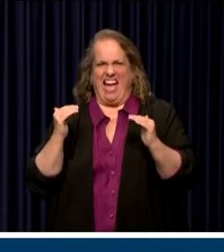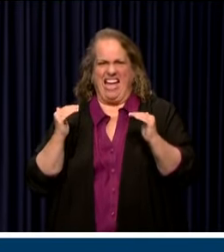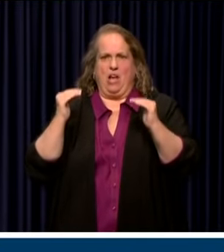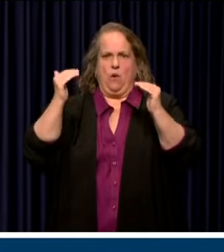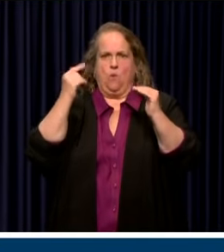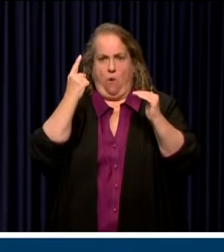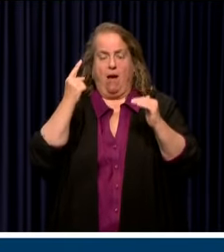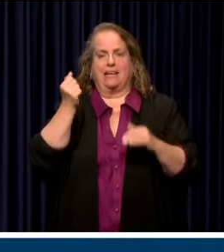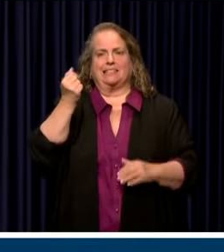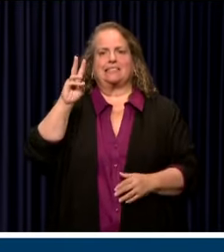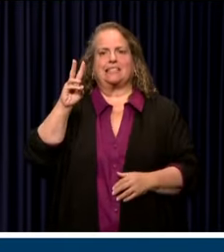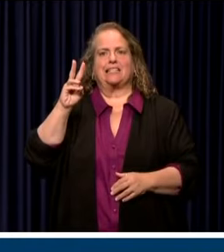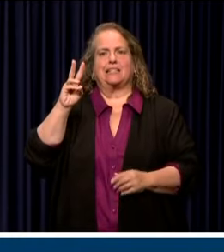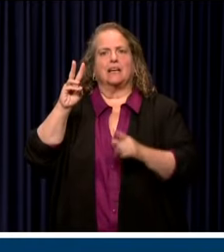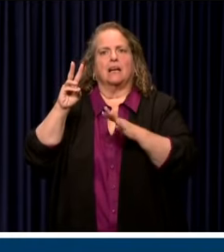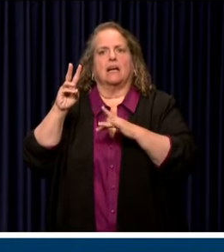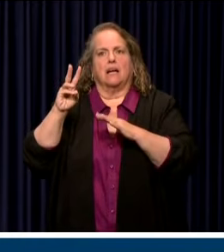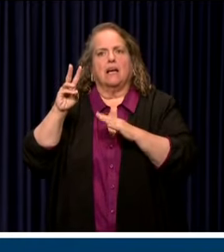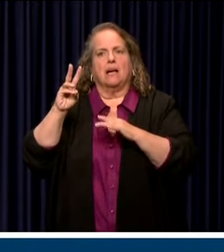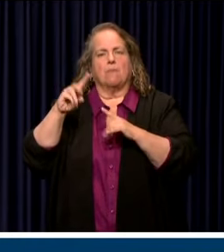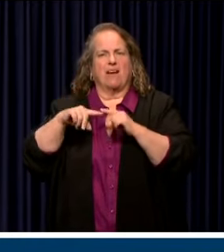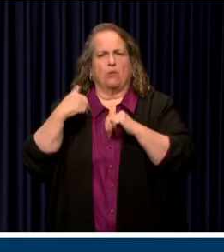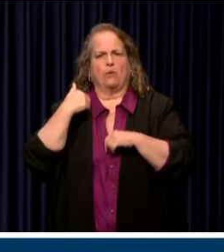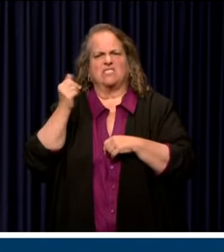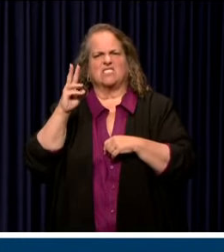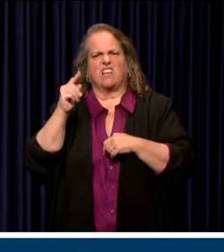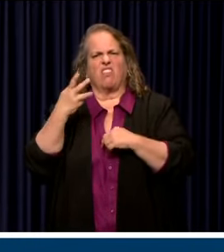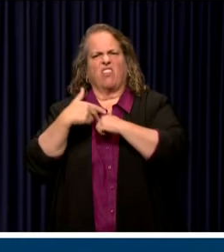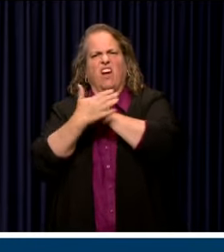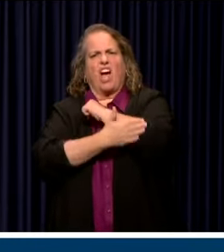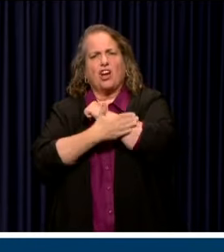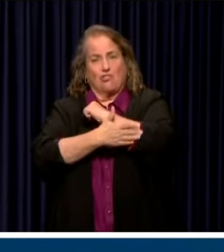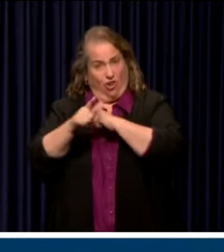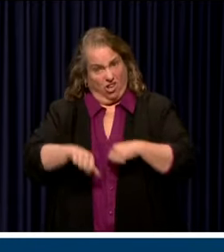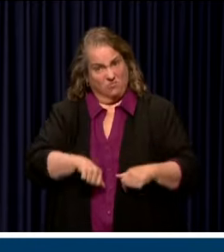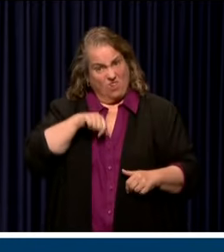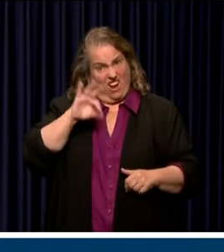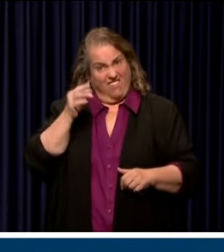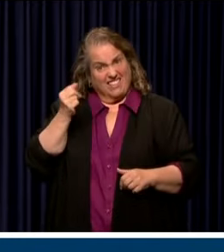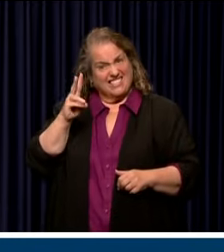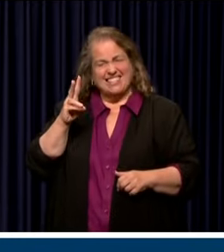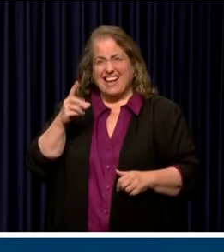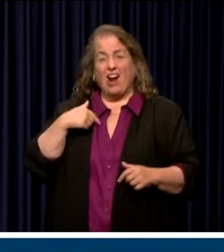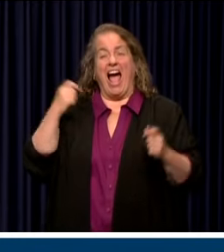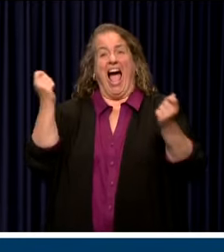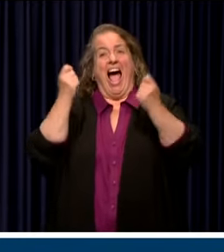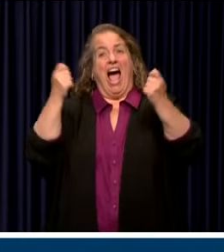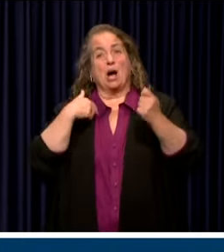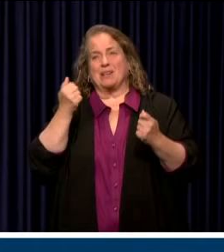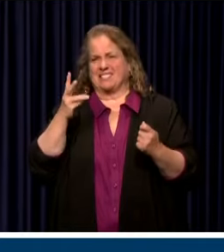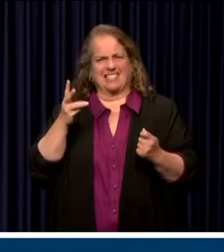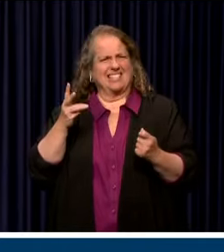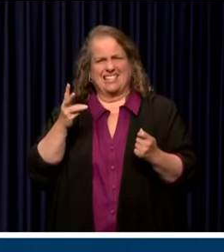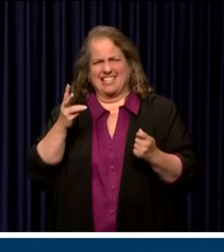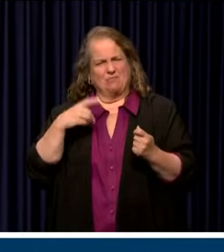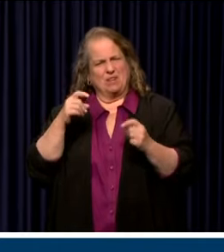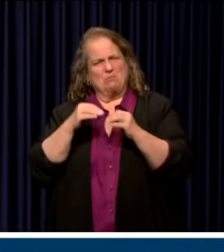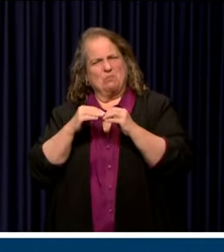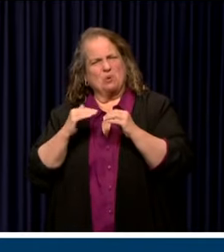SO LET'S LOOK AT A LITE BIT OF WHAT WE HAVE TODAY.